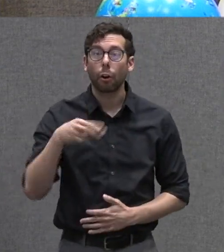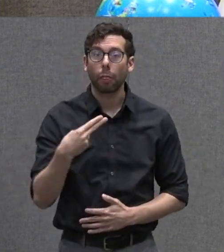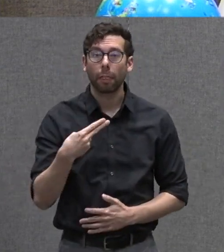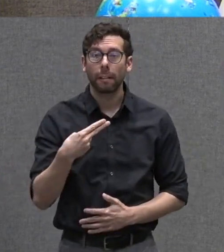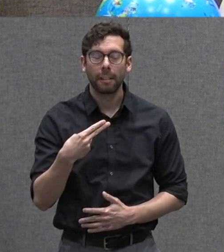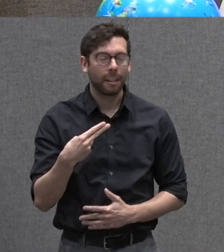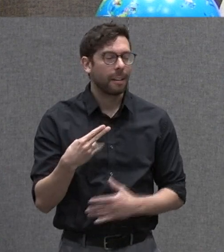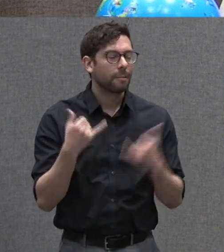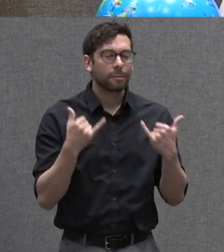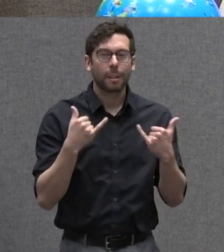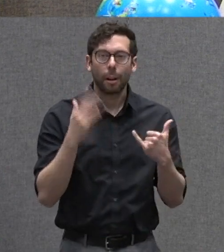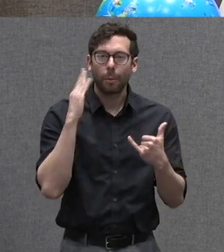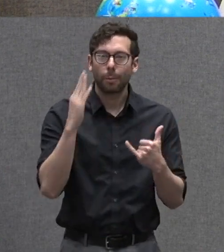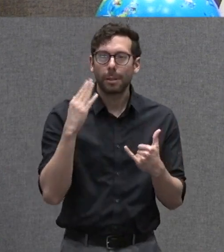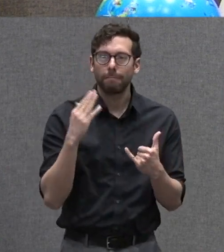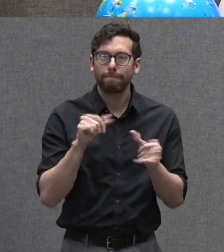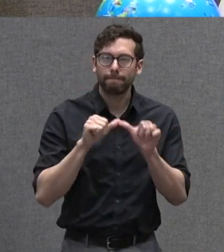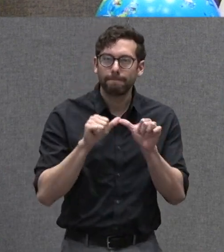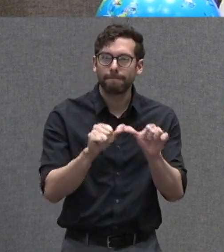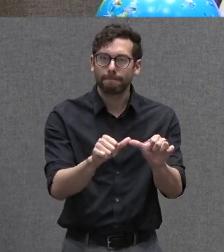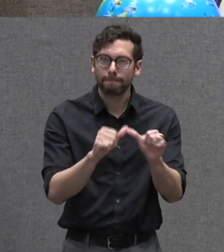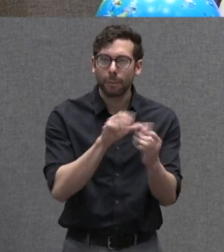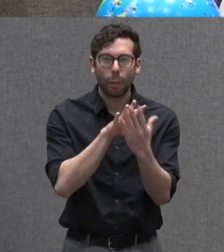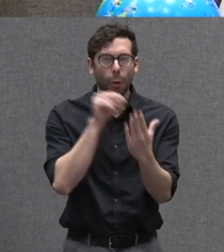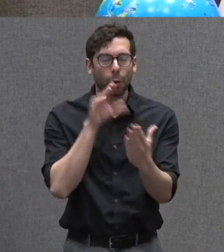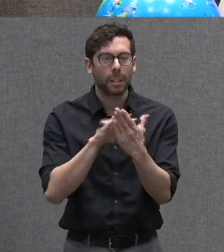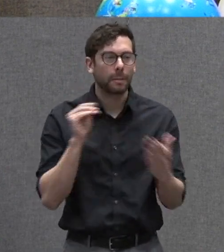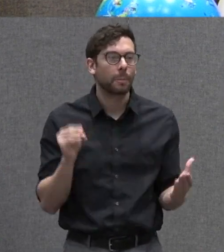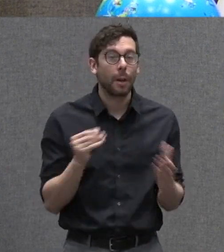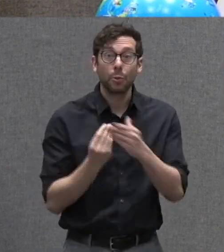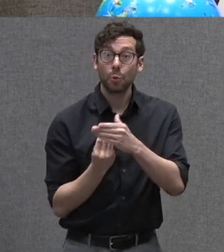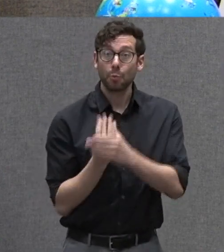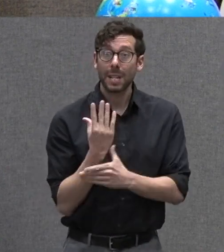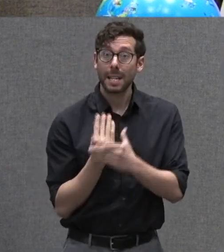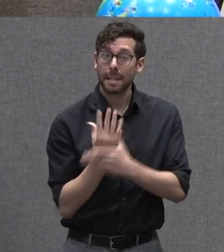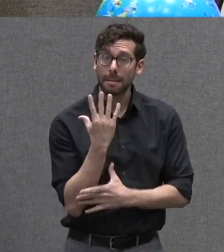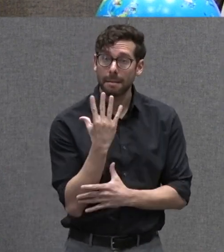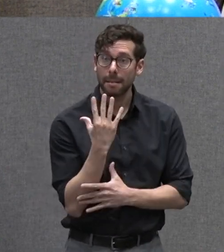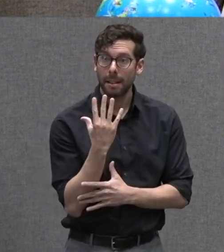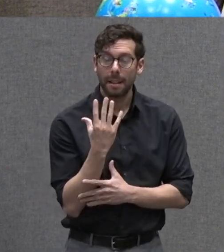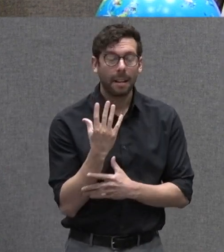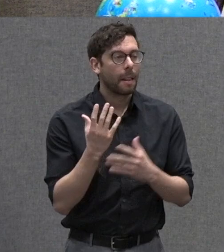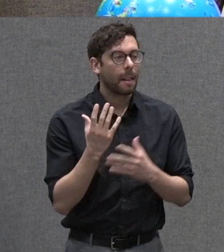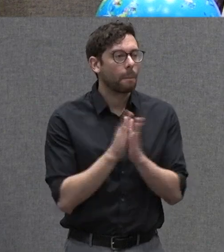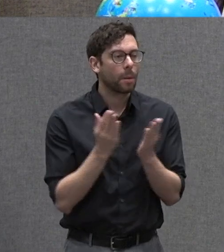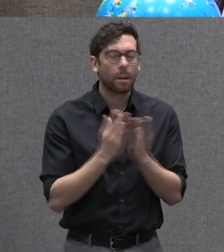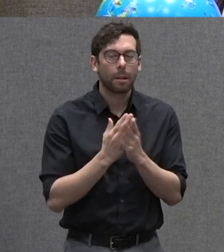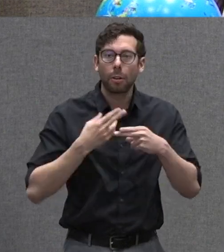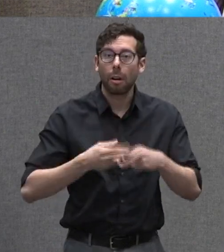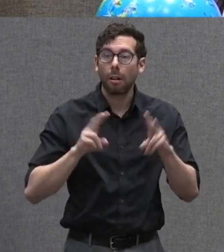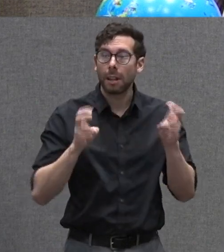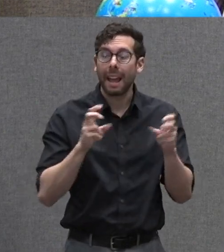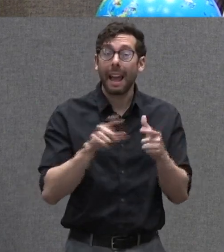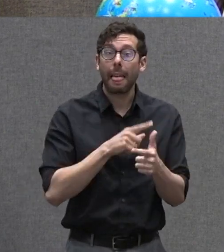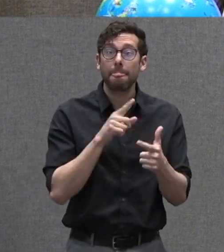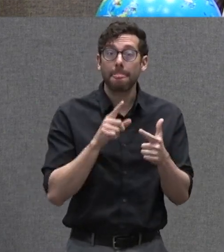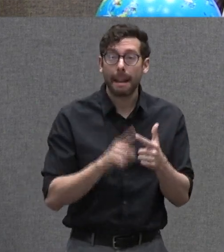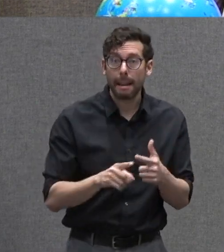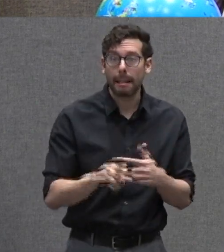And I have a book today called, "And Then It's Spring". The author of this book is Julie Fogliano,